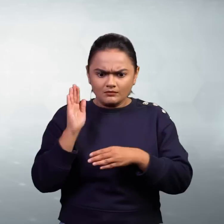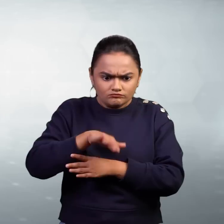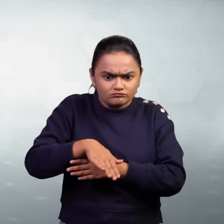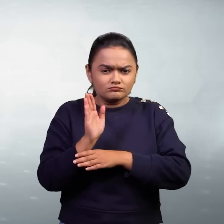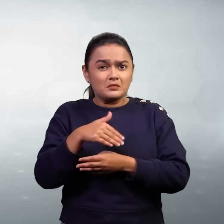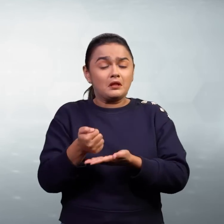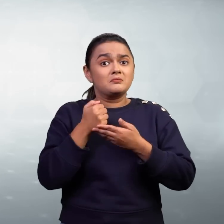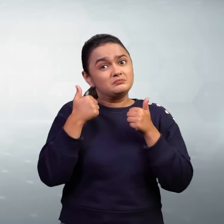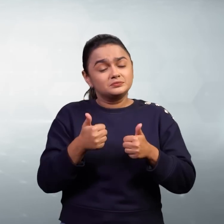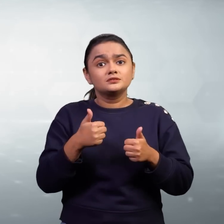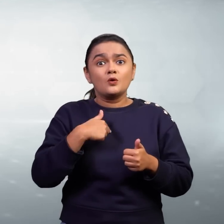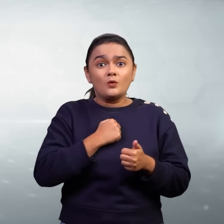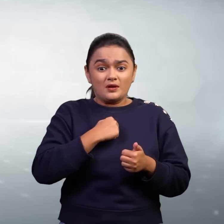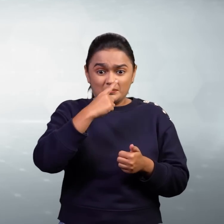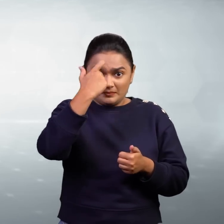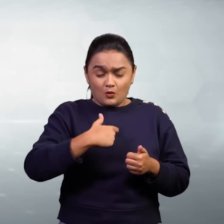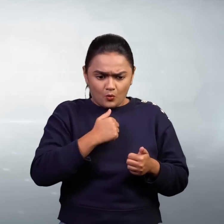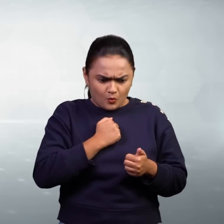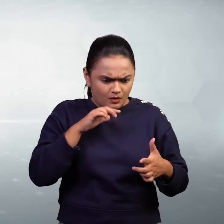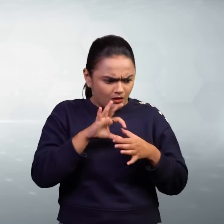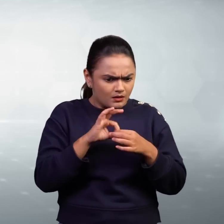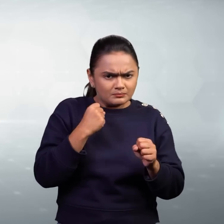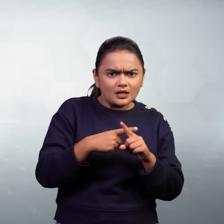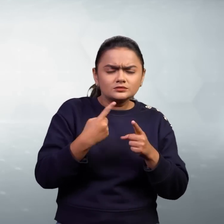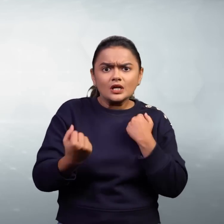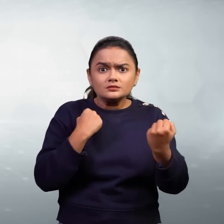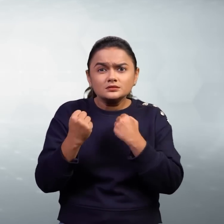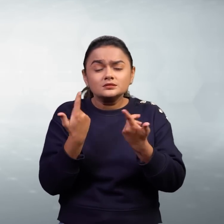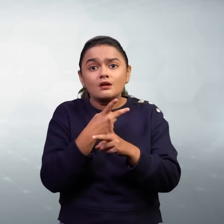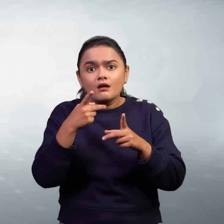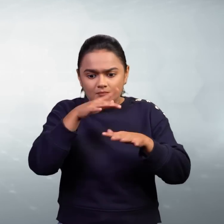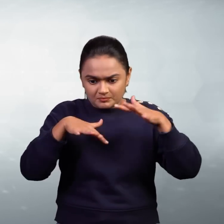For this, you need to create a personalized exercise plan suited to your needs.